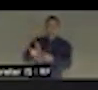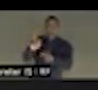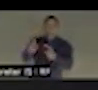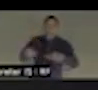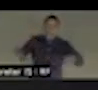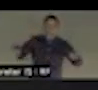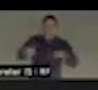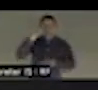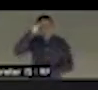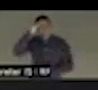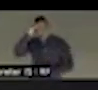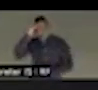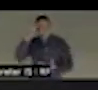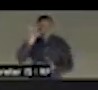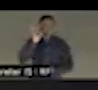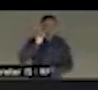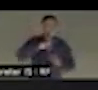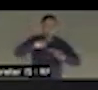And this feedback would be extremely